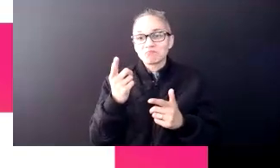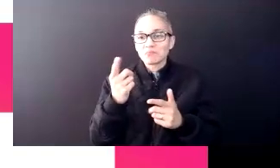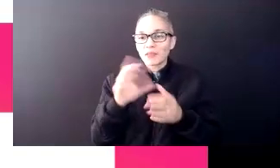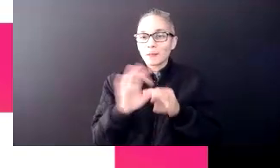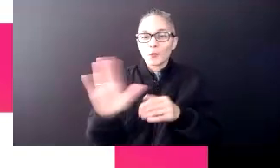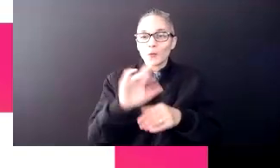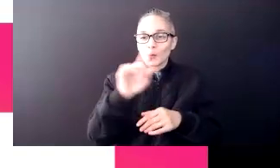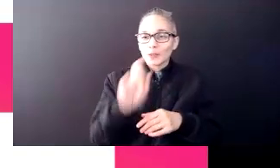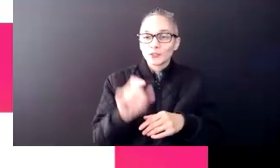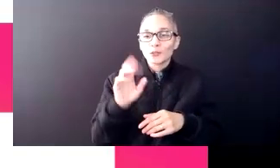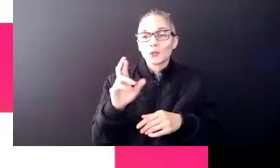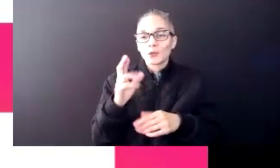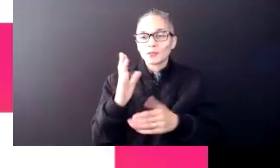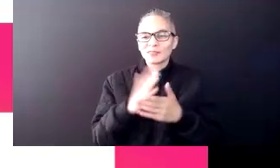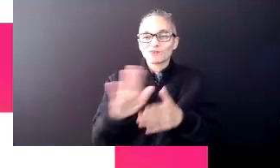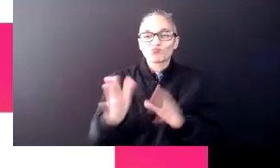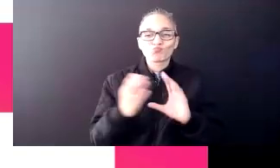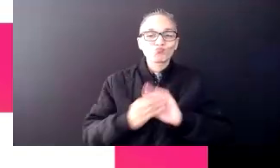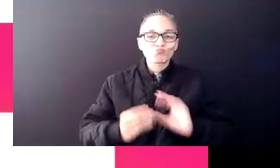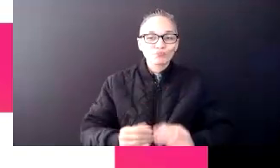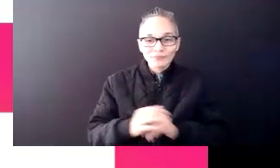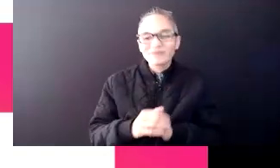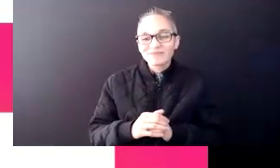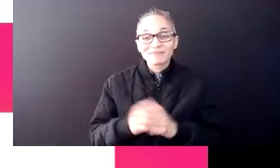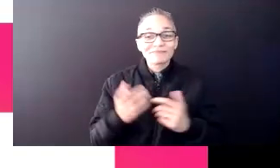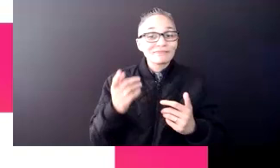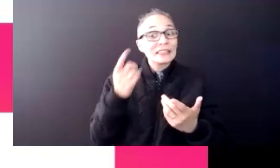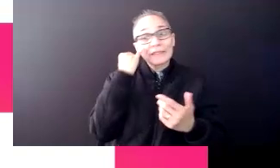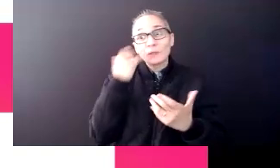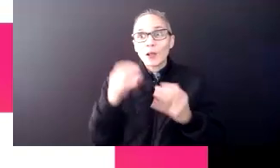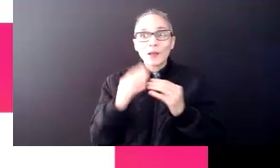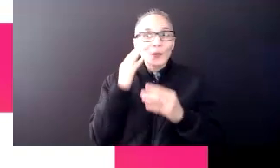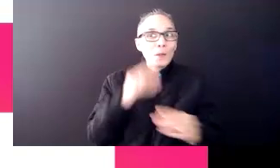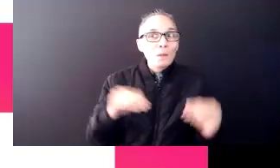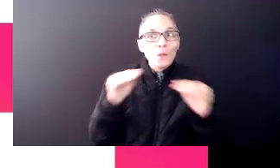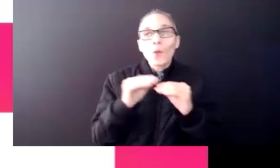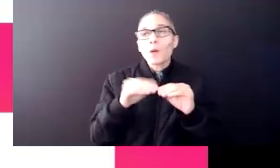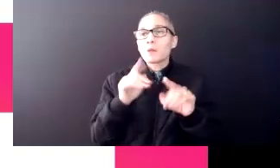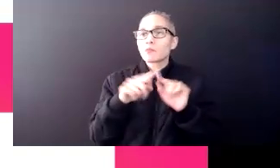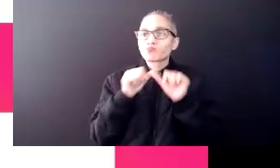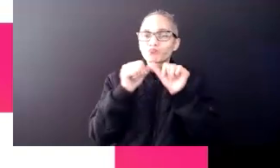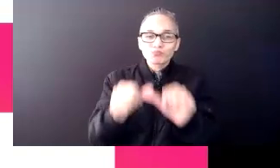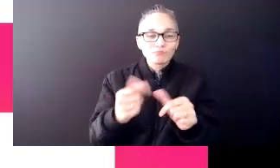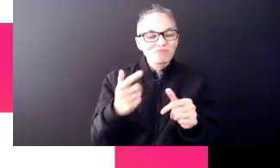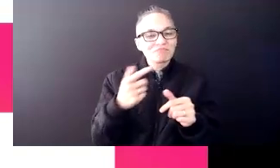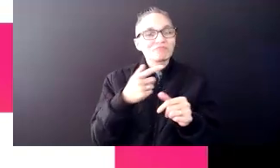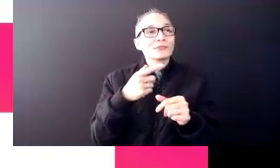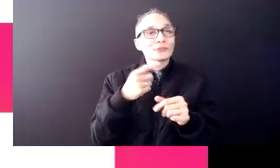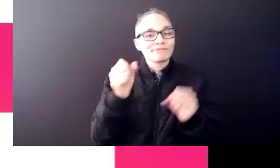some of the comments that you have about what you want to know more. But yes, please continue to create your notes